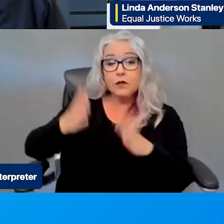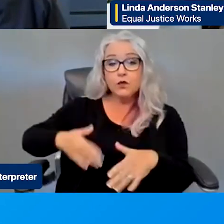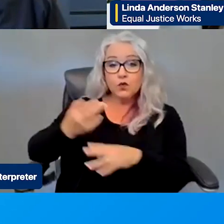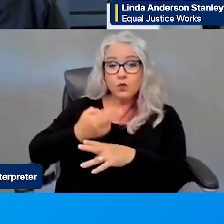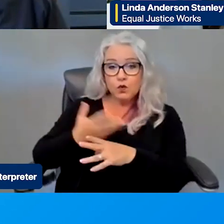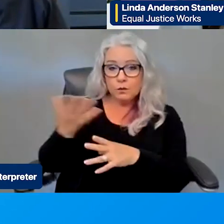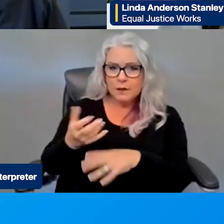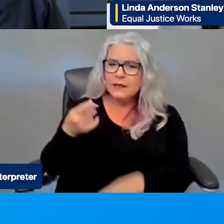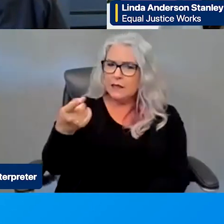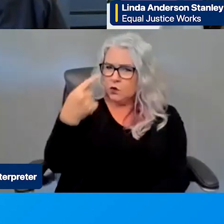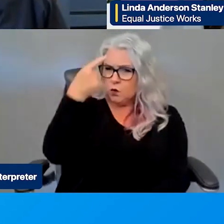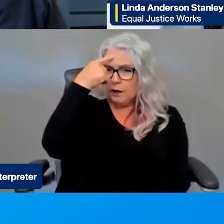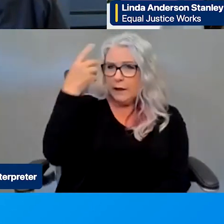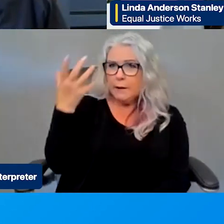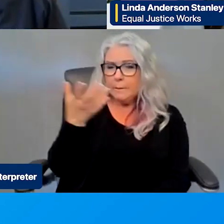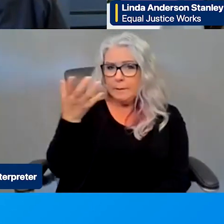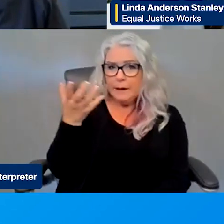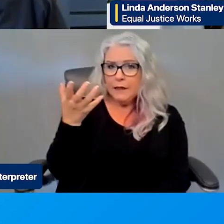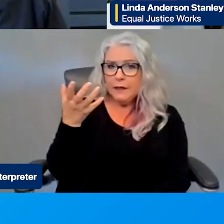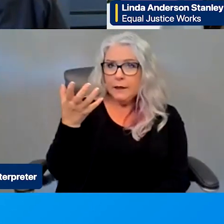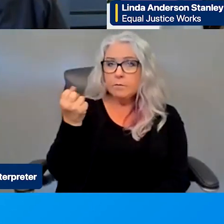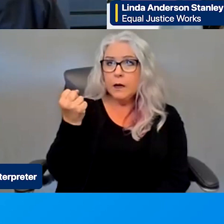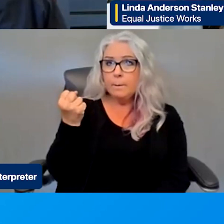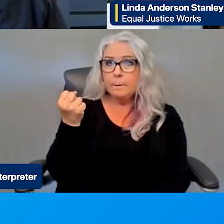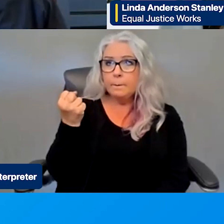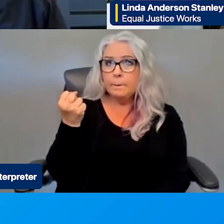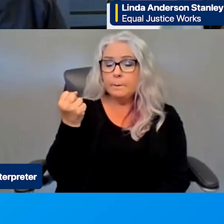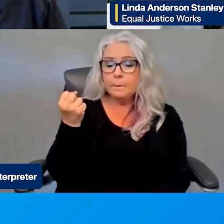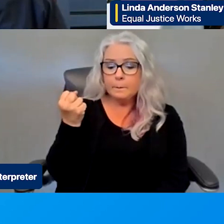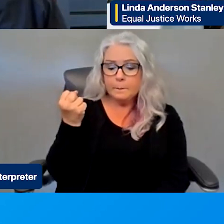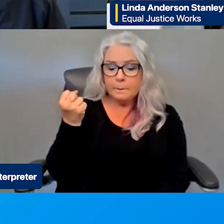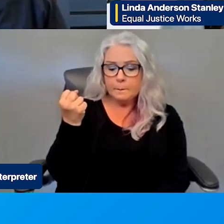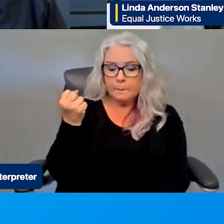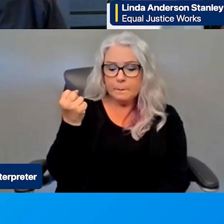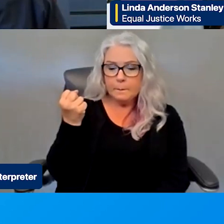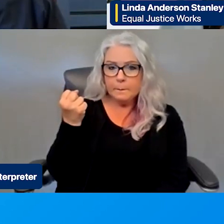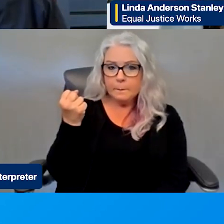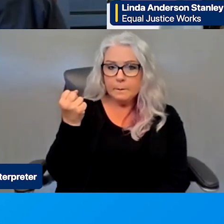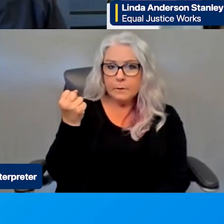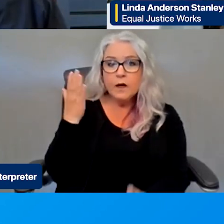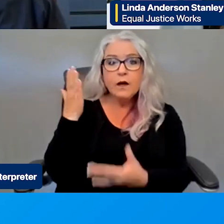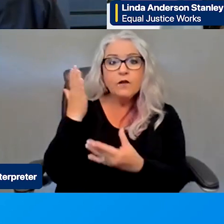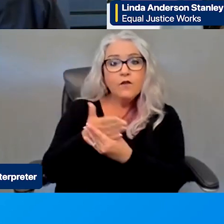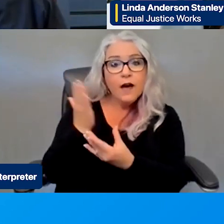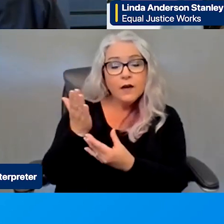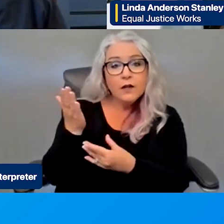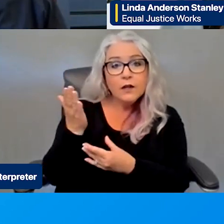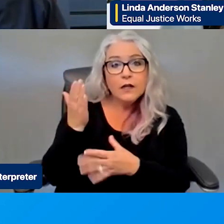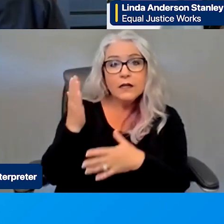consider filing a parallel complaint with FEMA civil rights